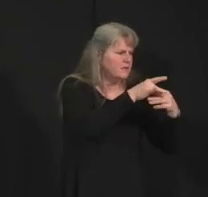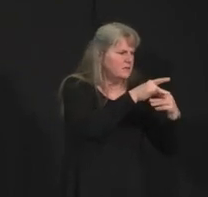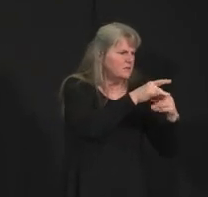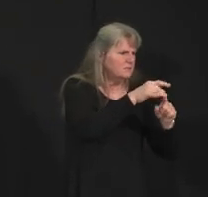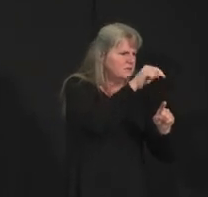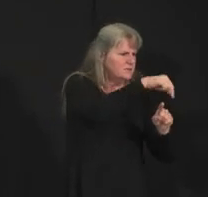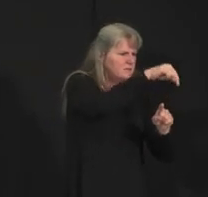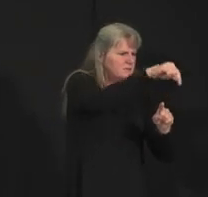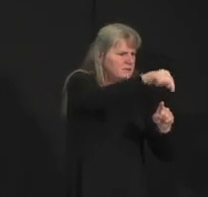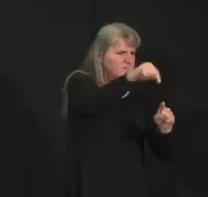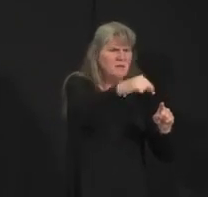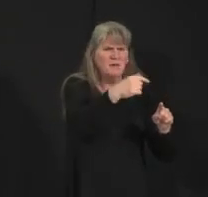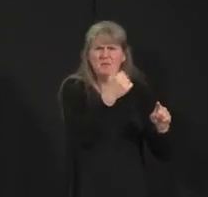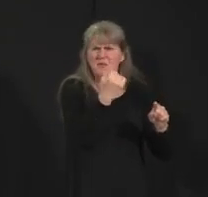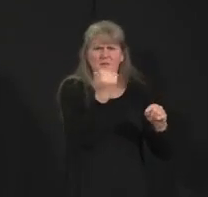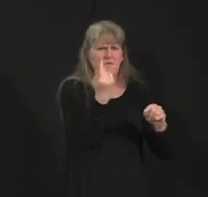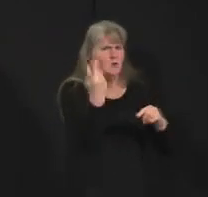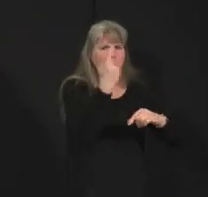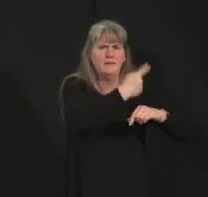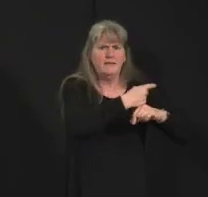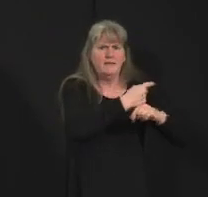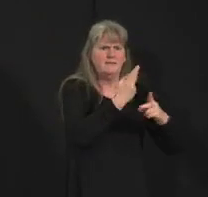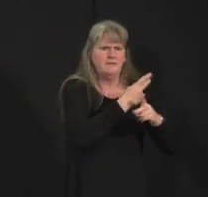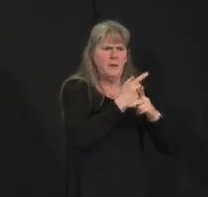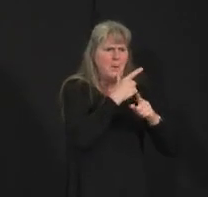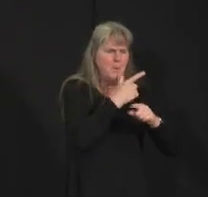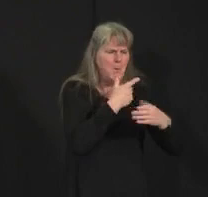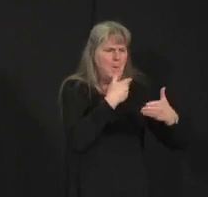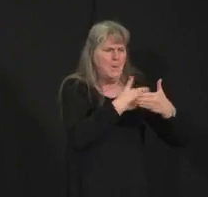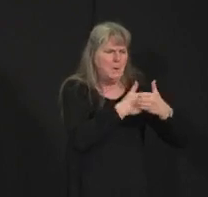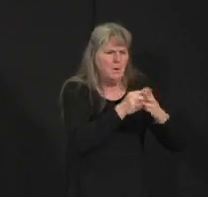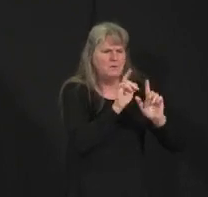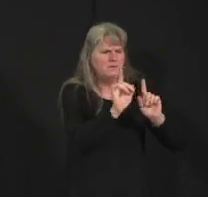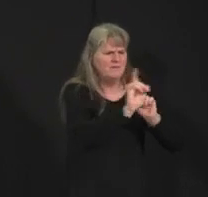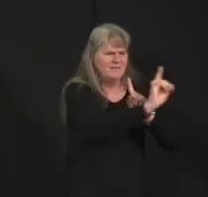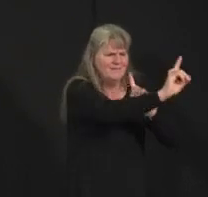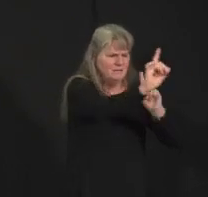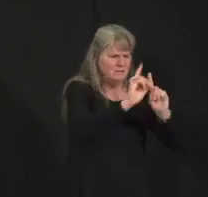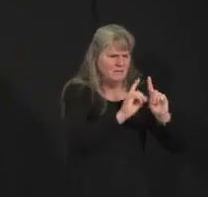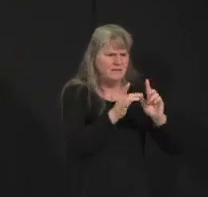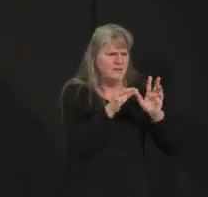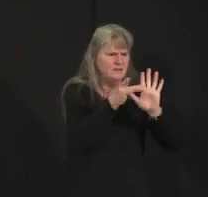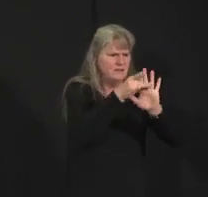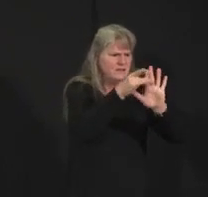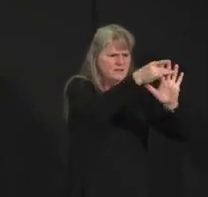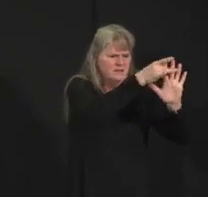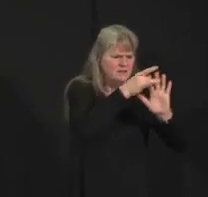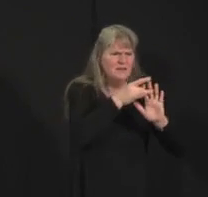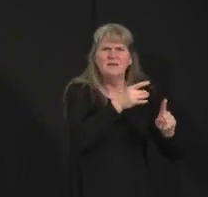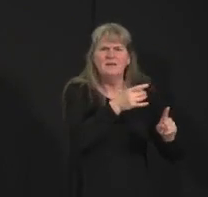few days, sometimes even weeks to sort out in the entirety because it is a matter of going